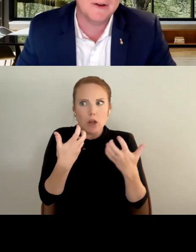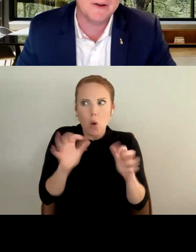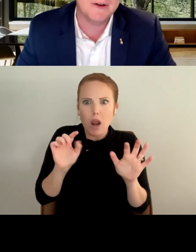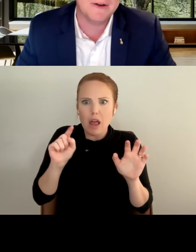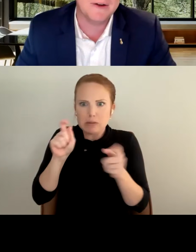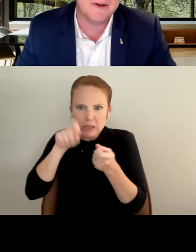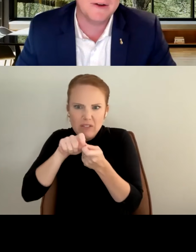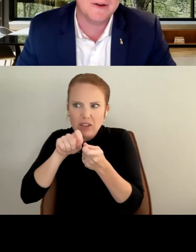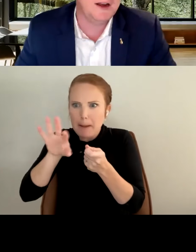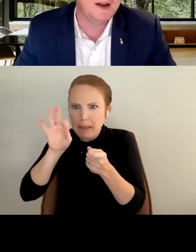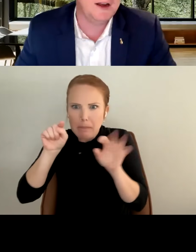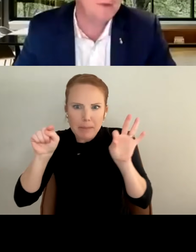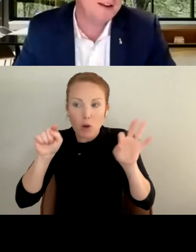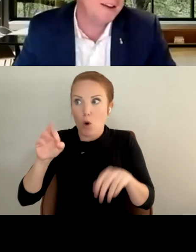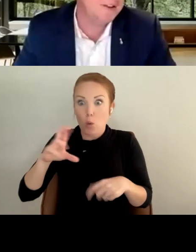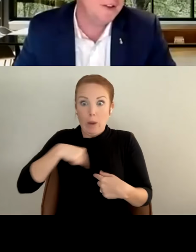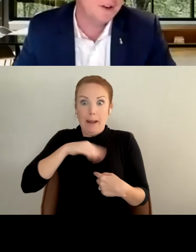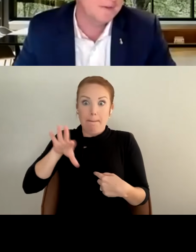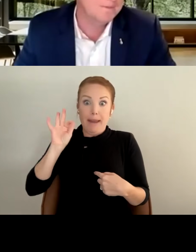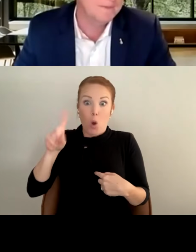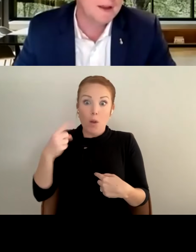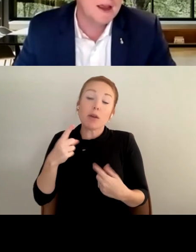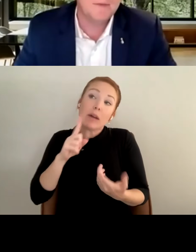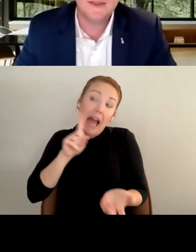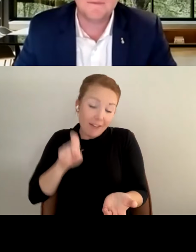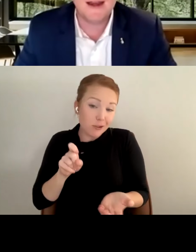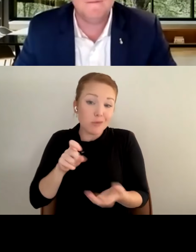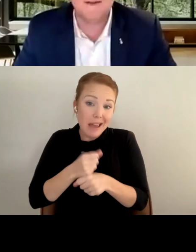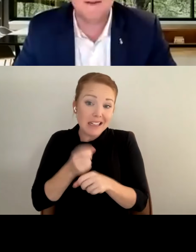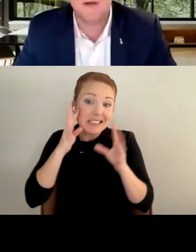because ultimately we're going to have to make a decision. But I think the benefit of involving